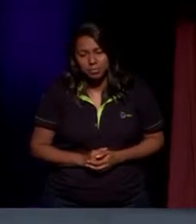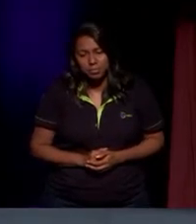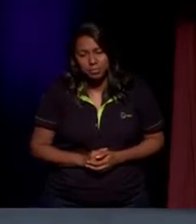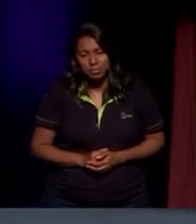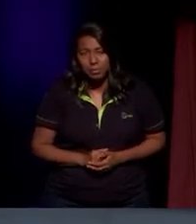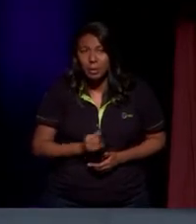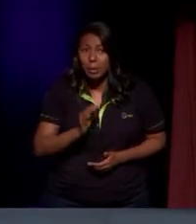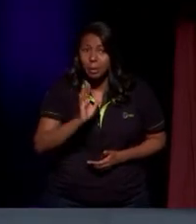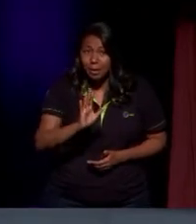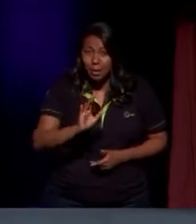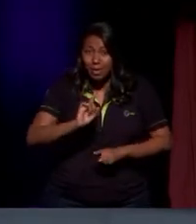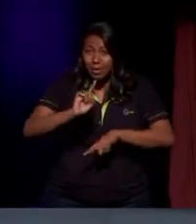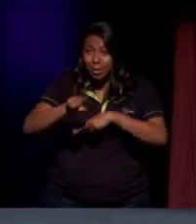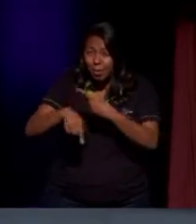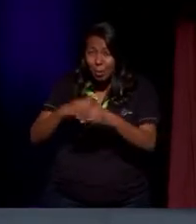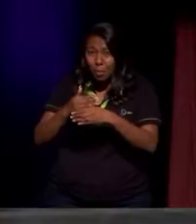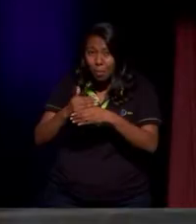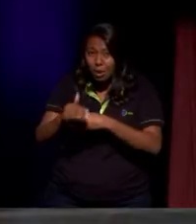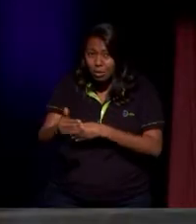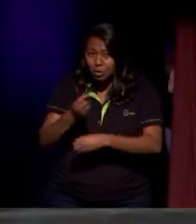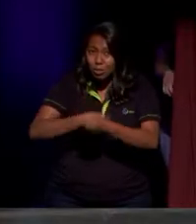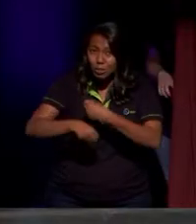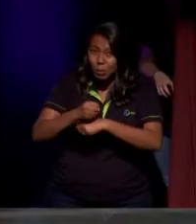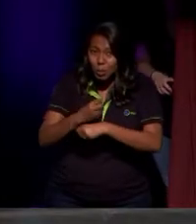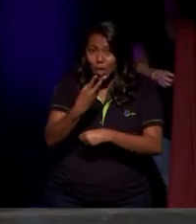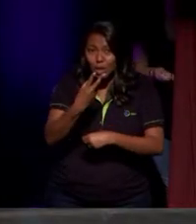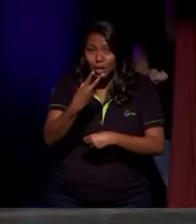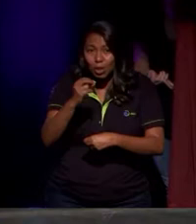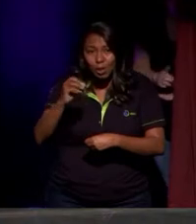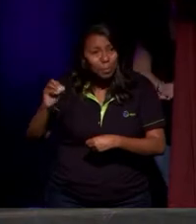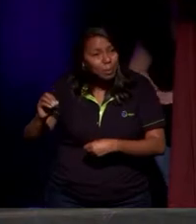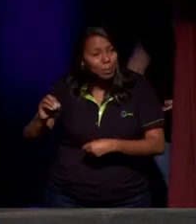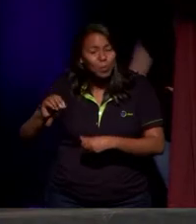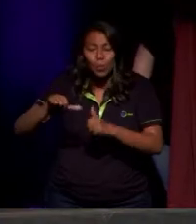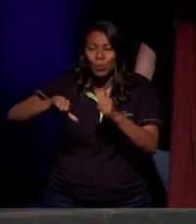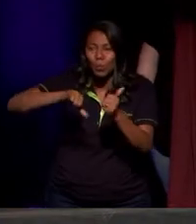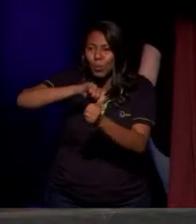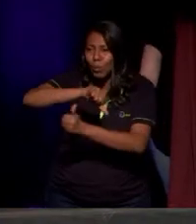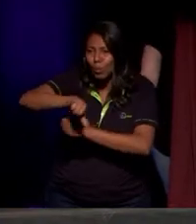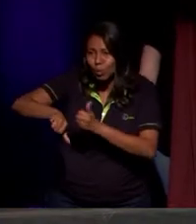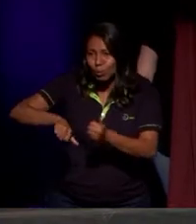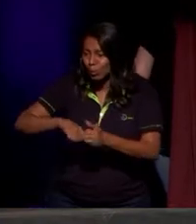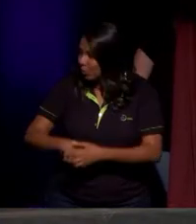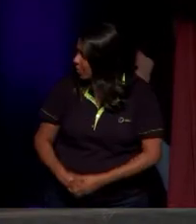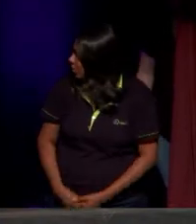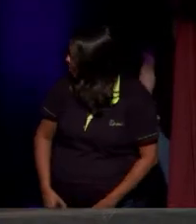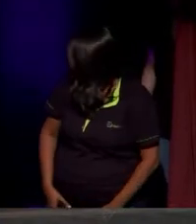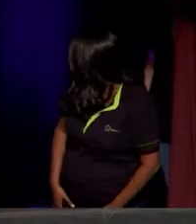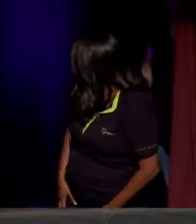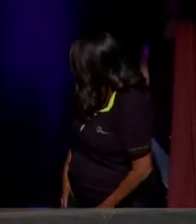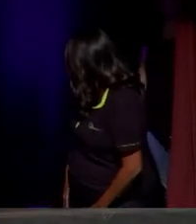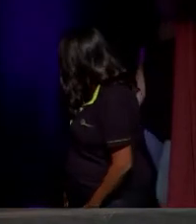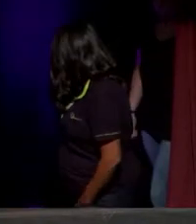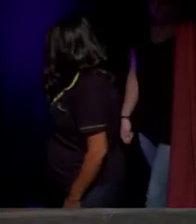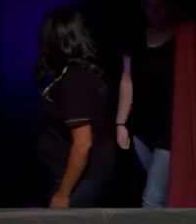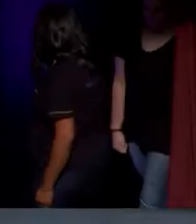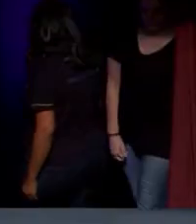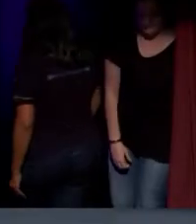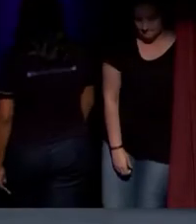But, as of 2000, this situation is saturating, and we are having an increasingly fundamentalist Islam,